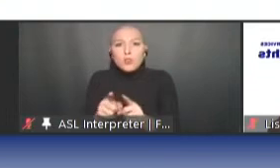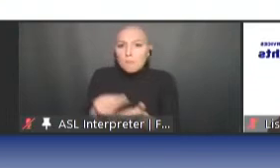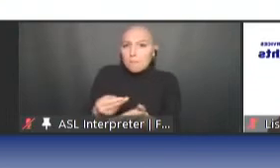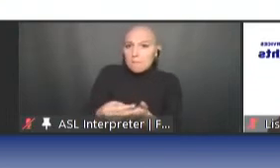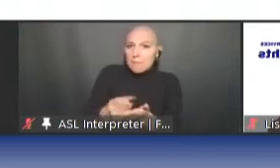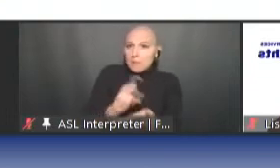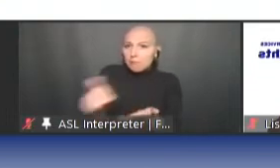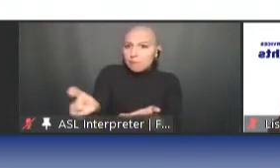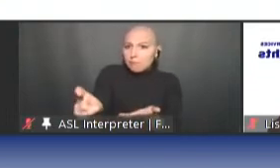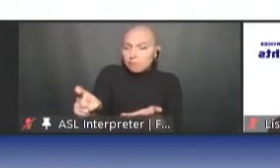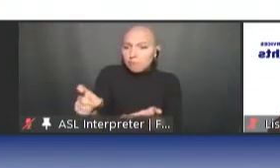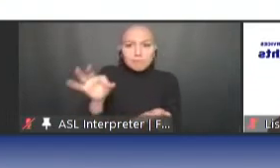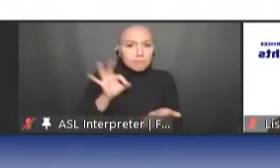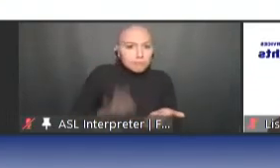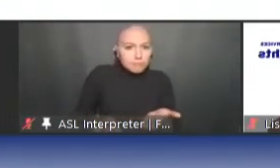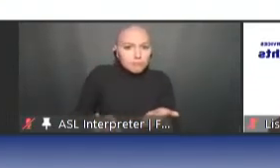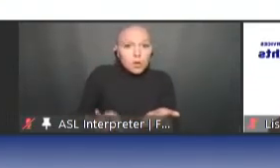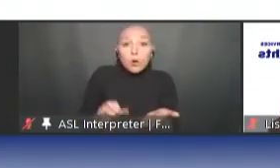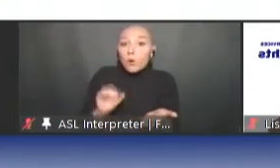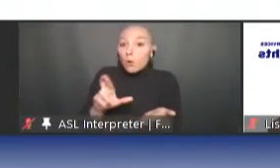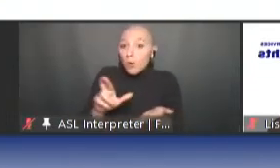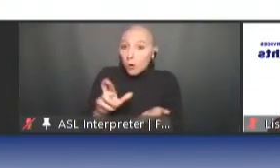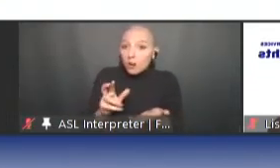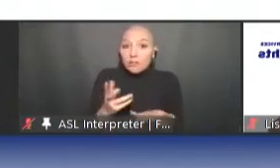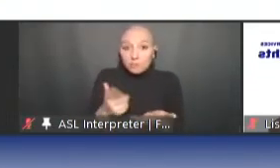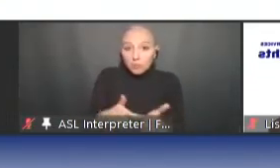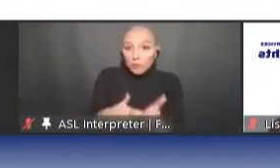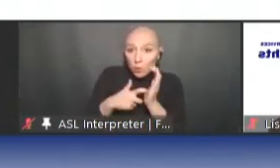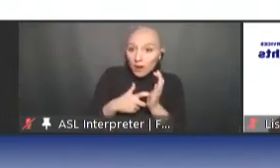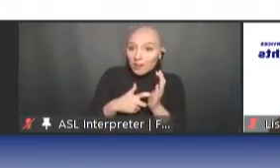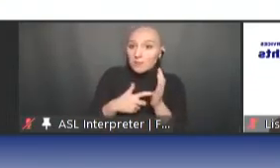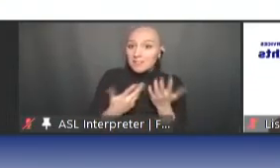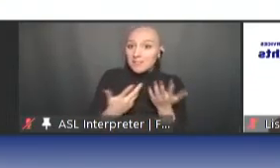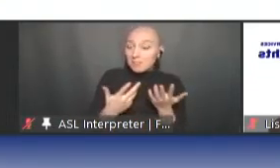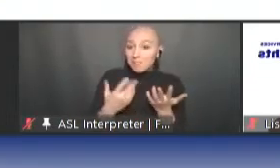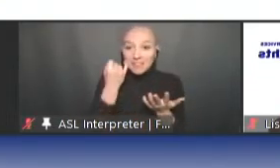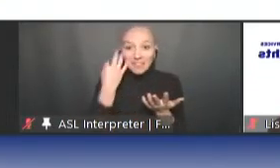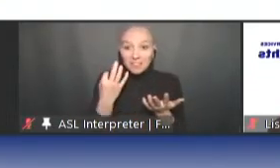requirements to get in the door for restaurants and dining to encourage vaccination. And lastly,